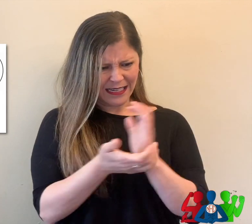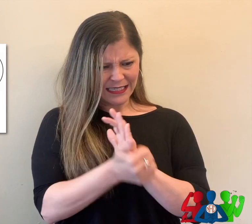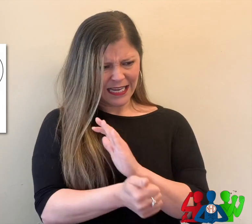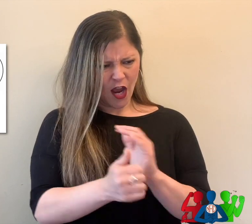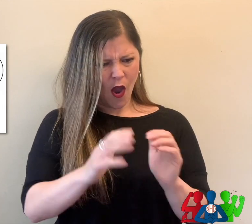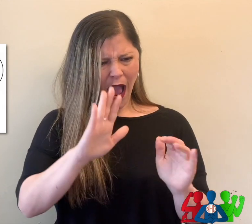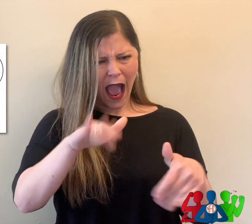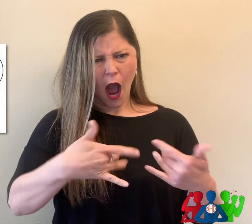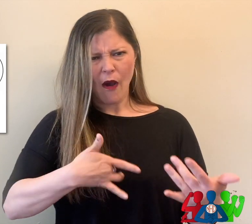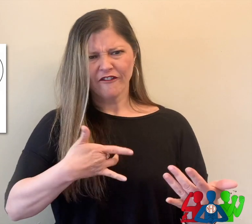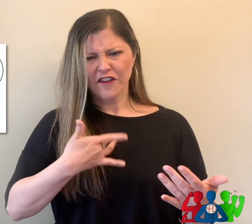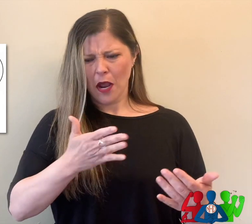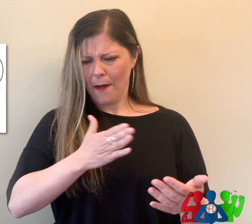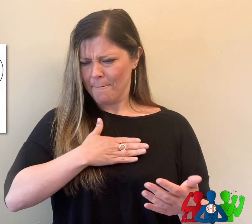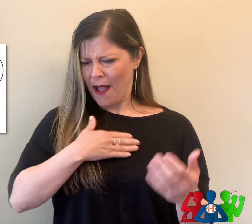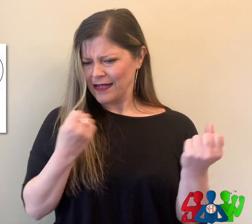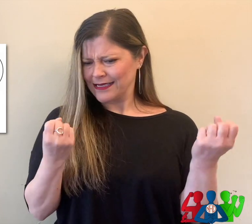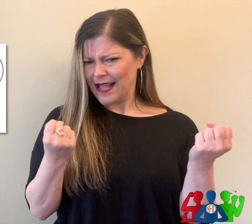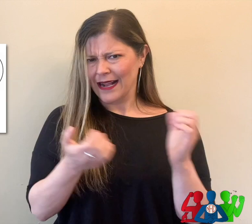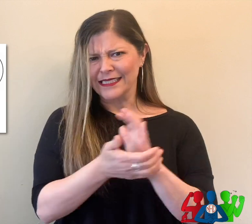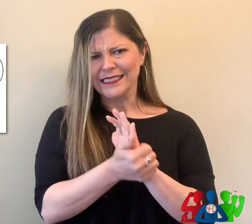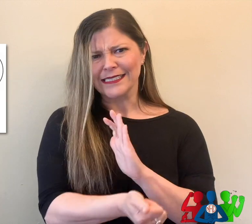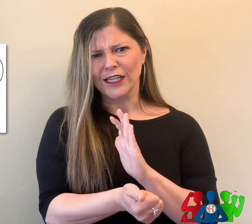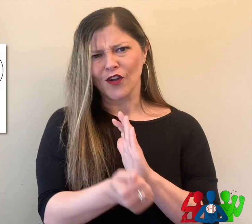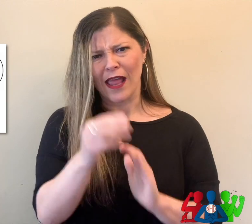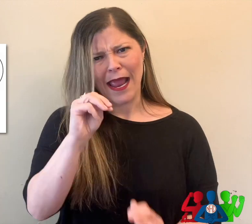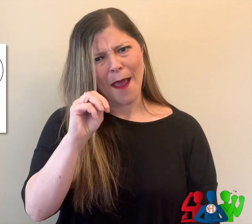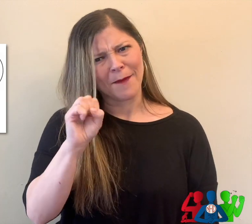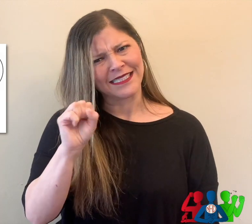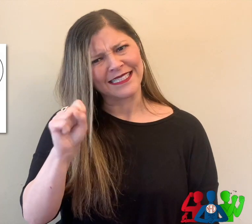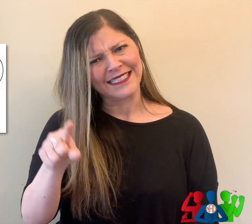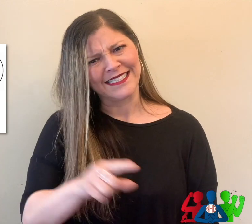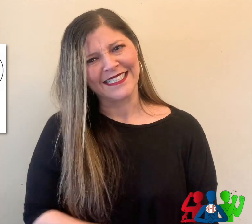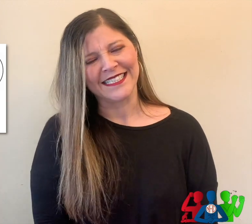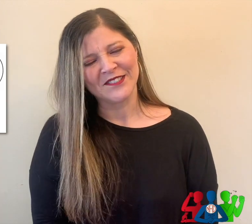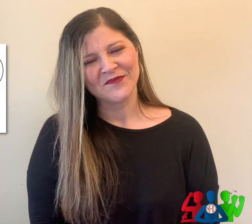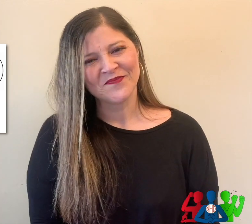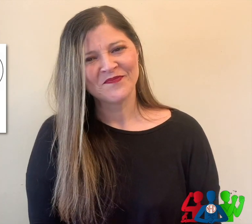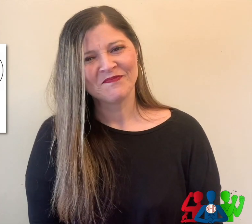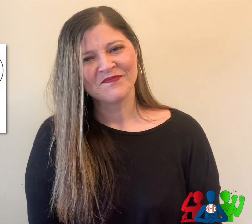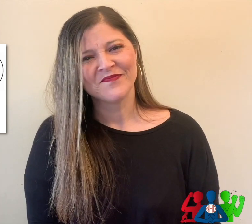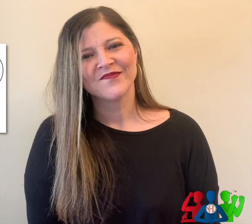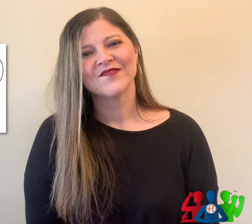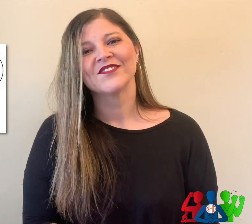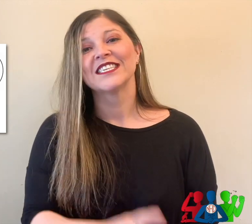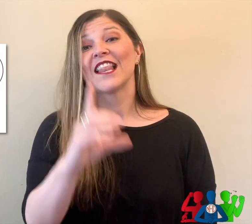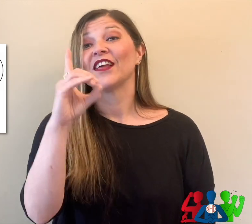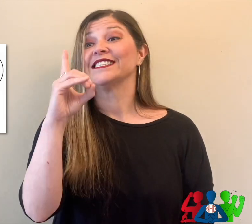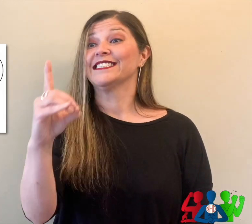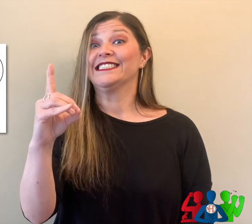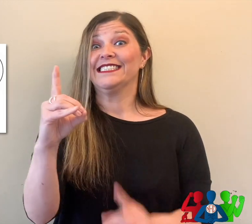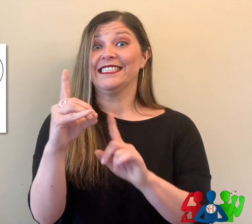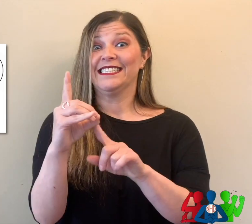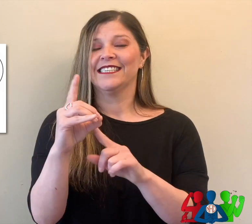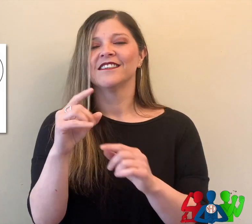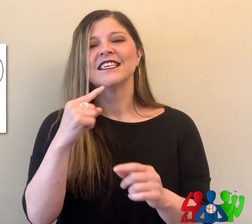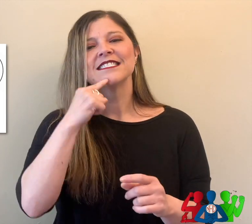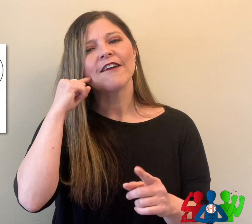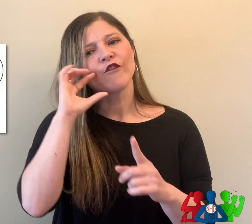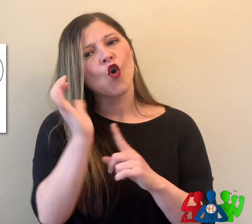The second S asks them to describe their signing skills in the MSSD environment. And the D